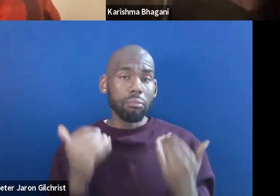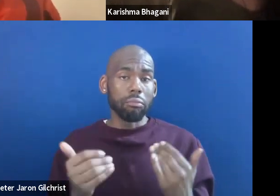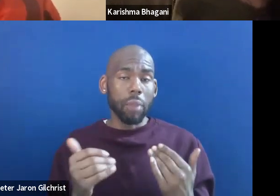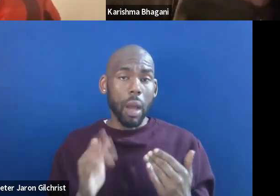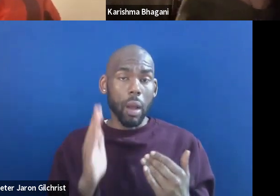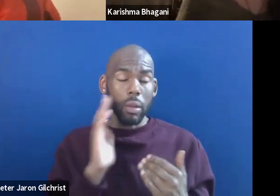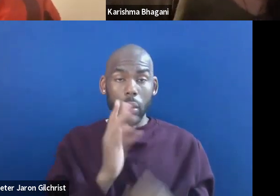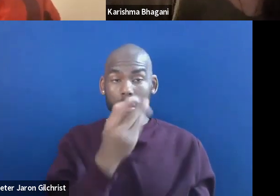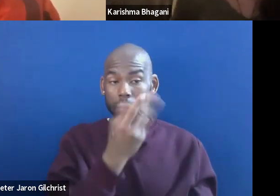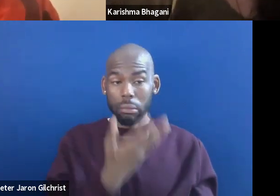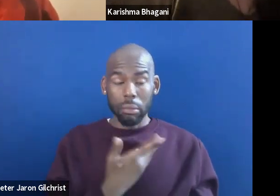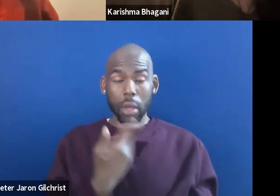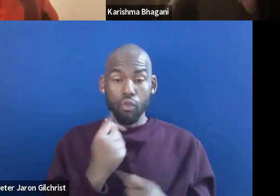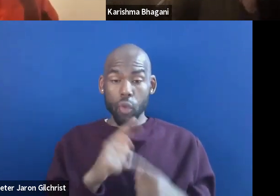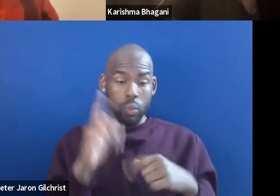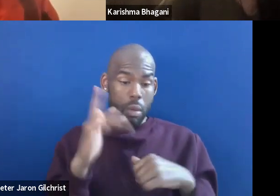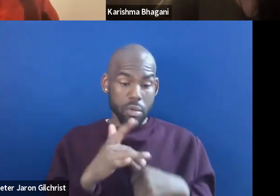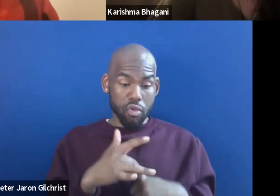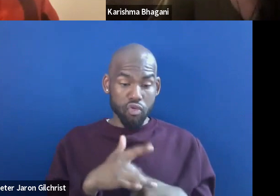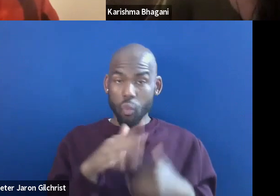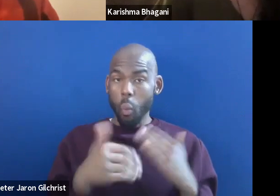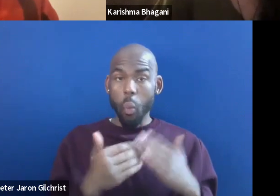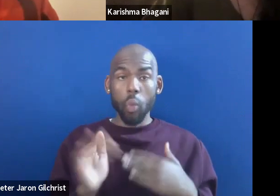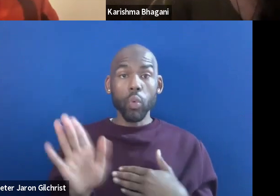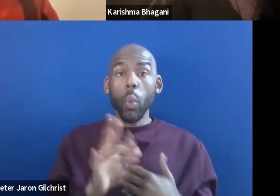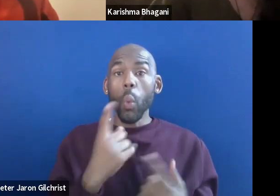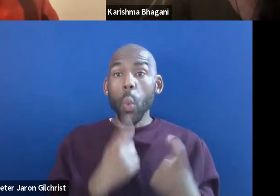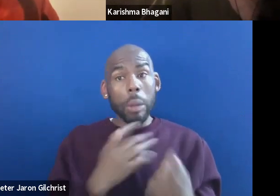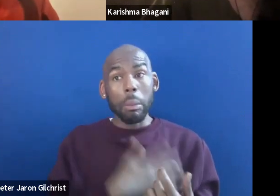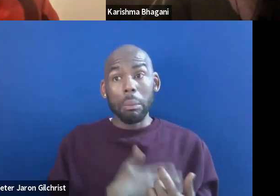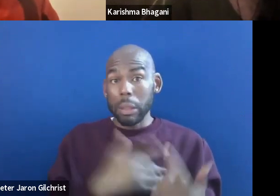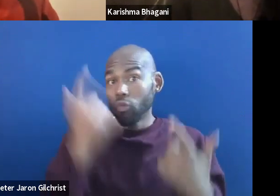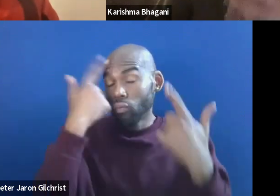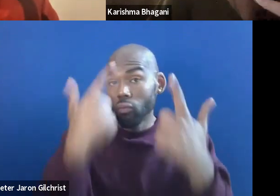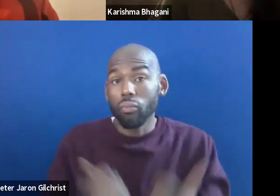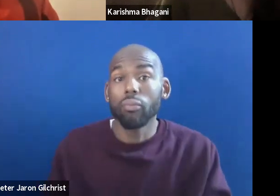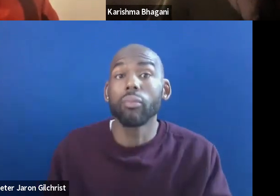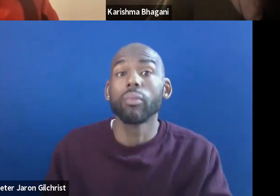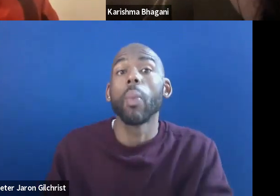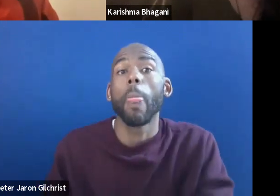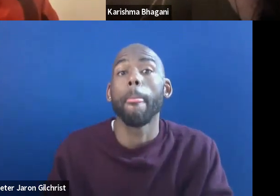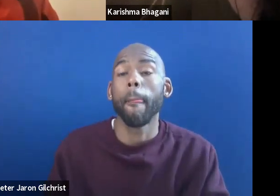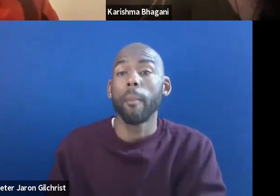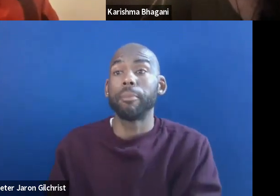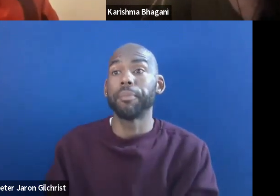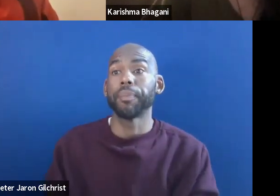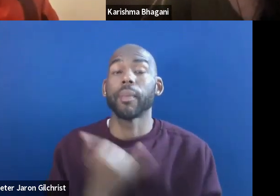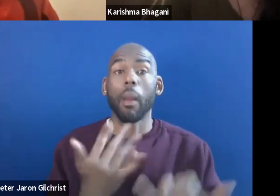and we'll try our best to get to them. So yeah, please do do that. So I'll move on with my question.